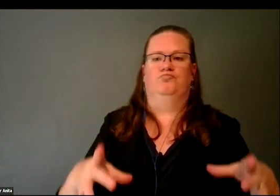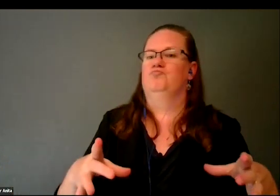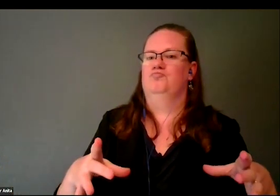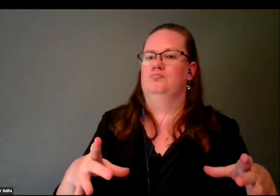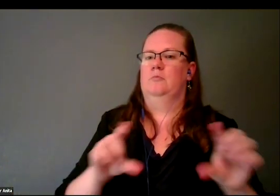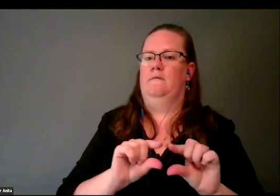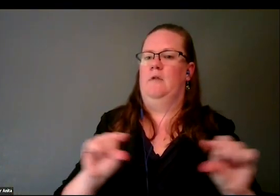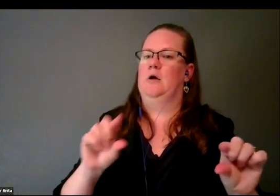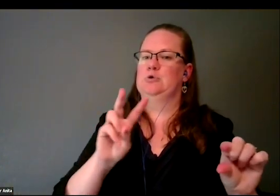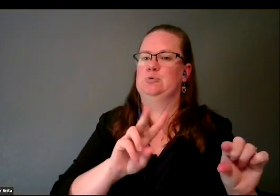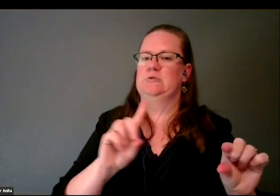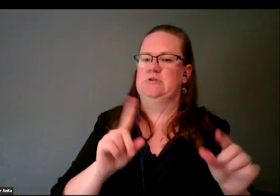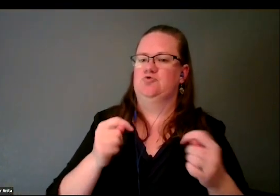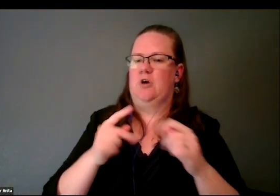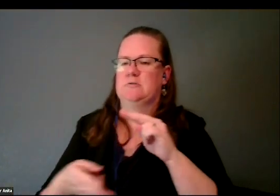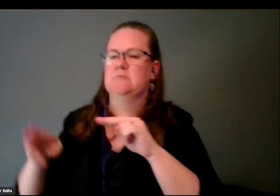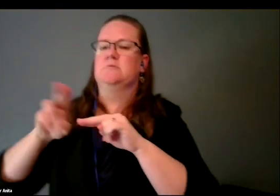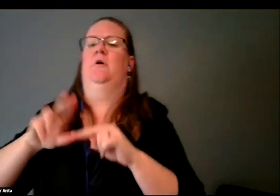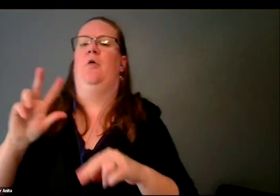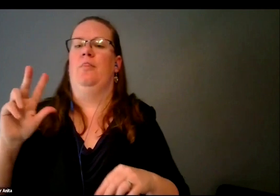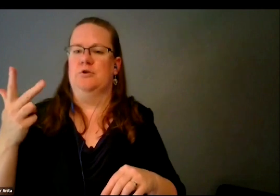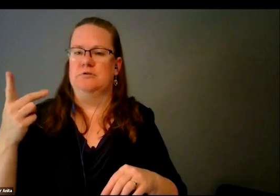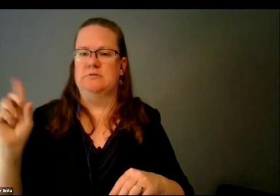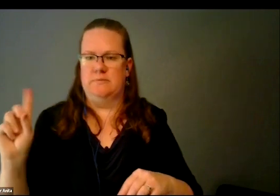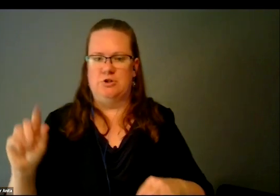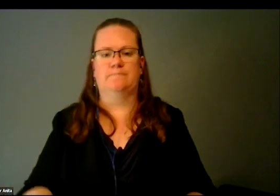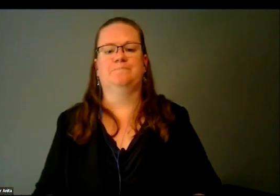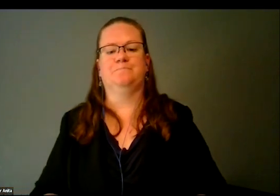This is also when I really started to lean